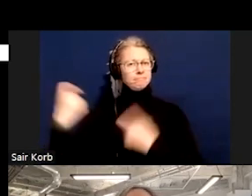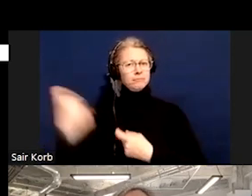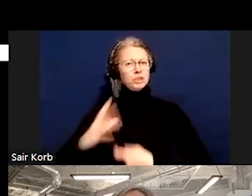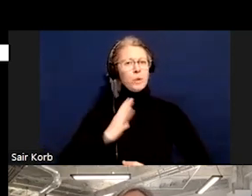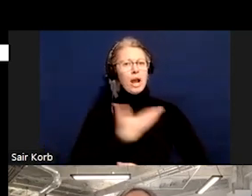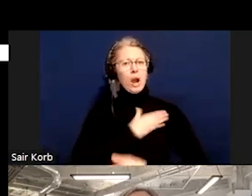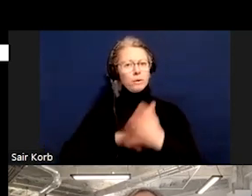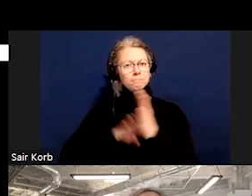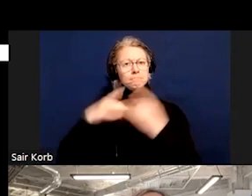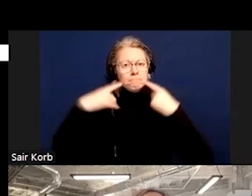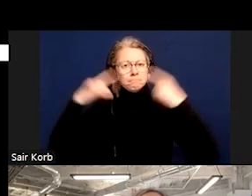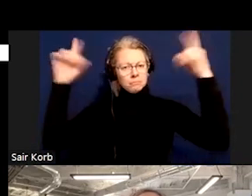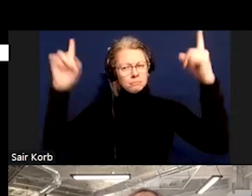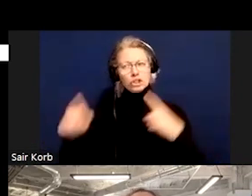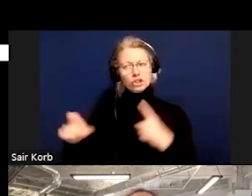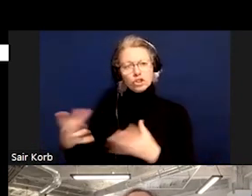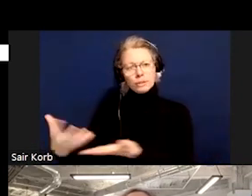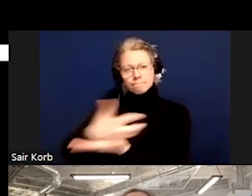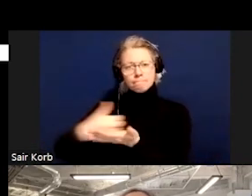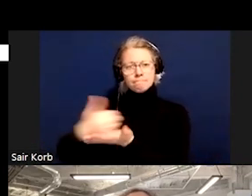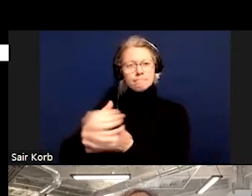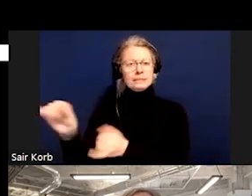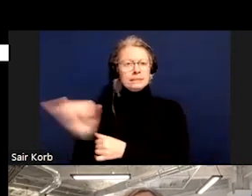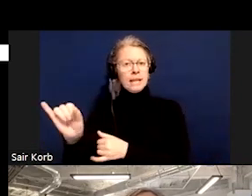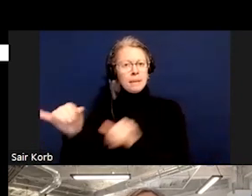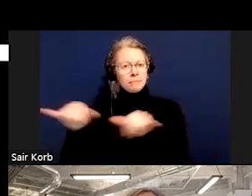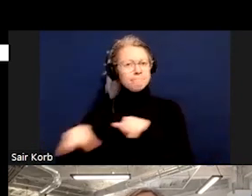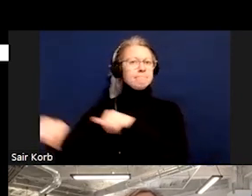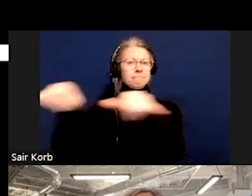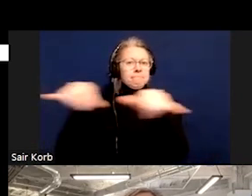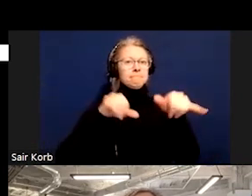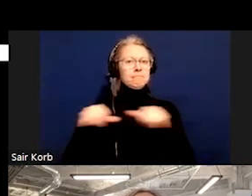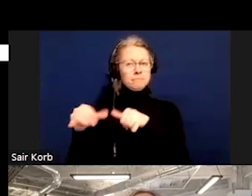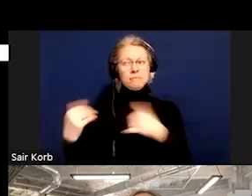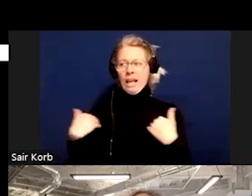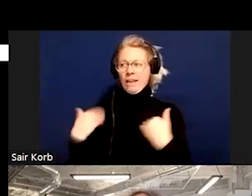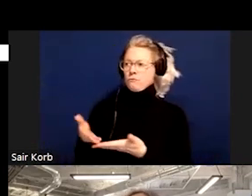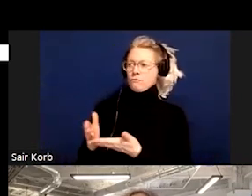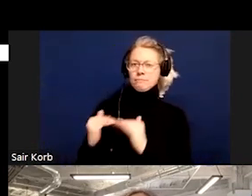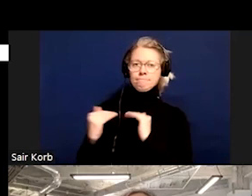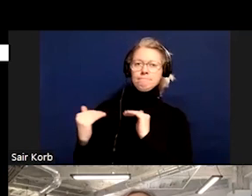reap public benefits like all of us who live in this place. So that's community.